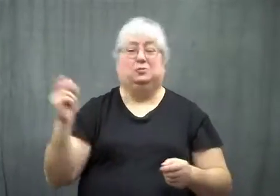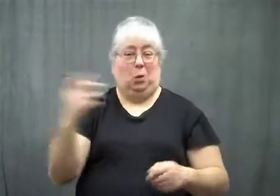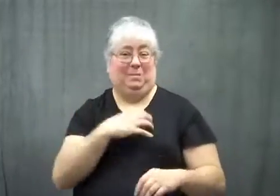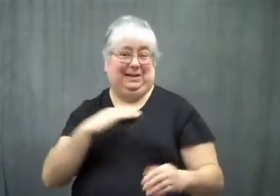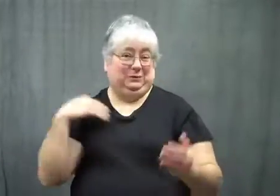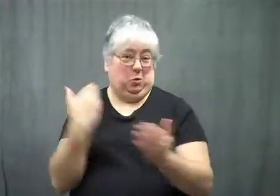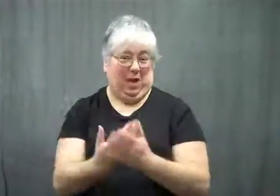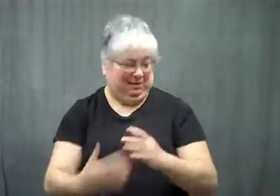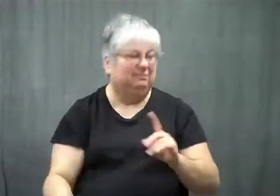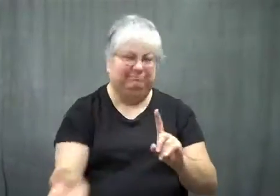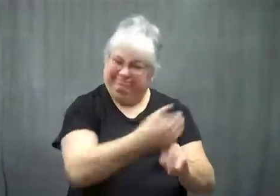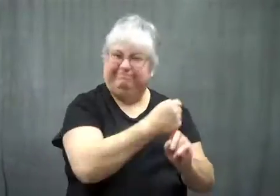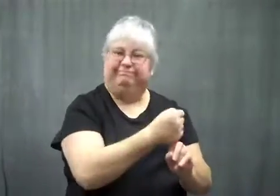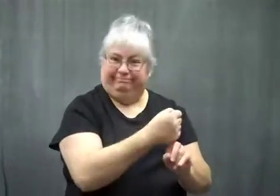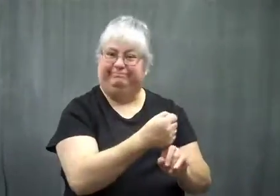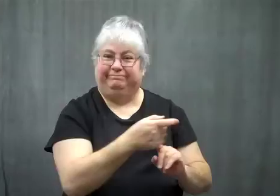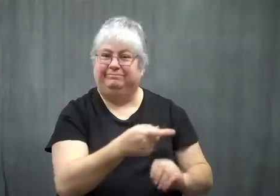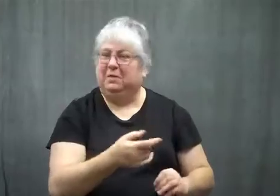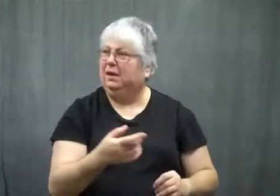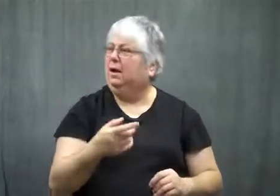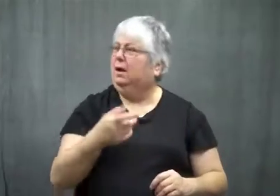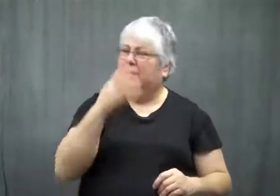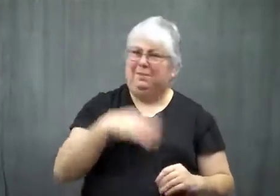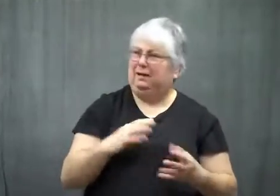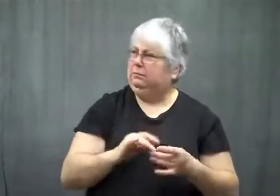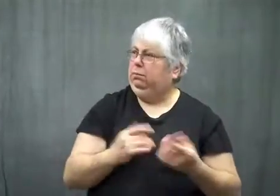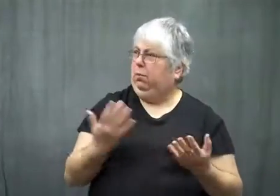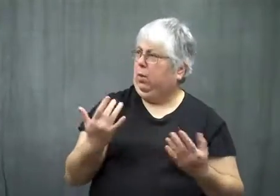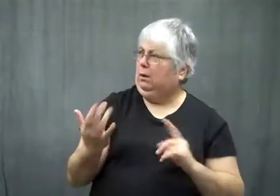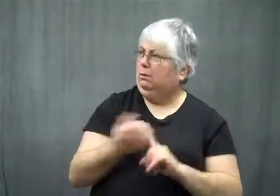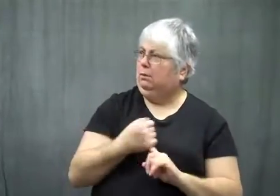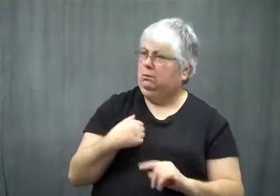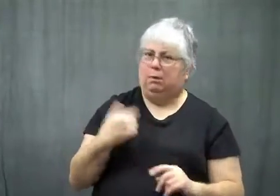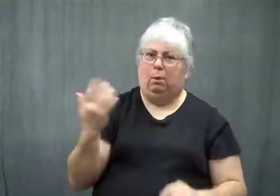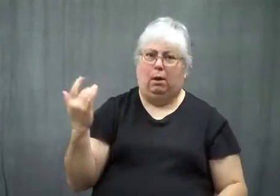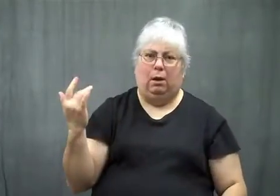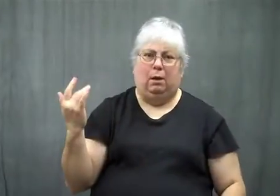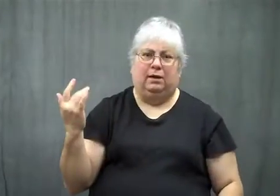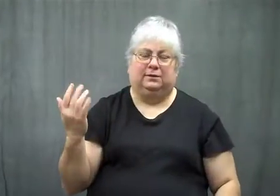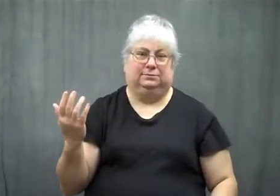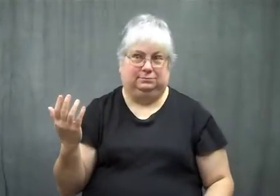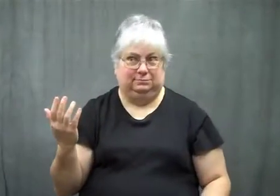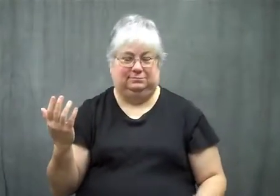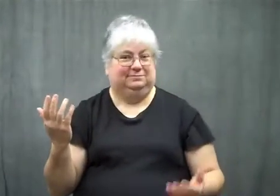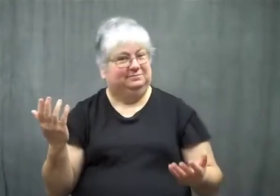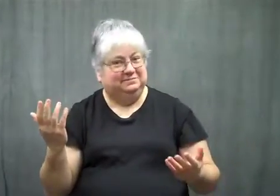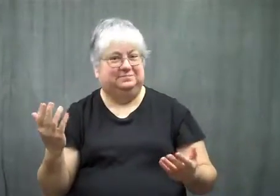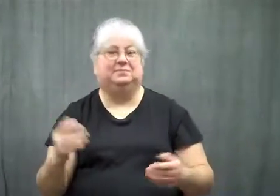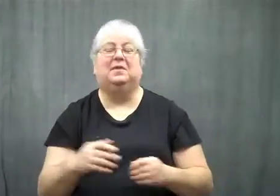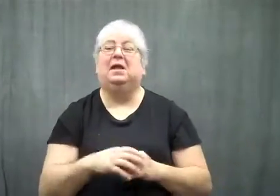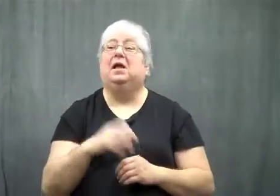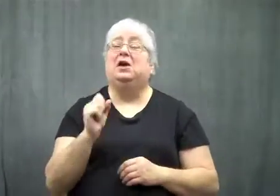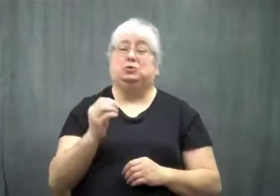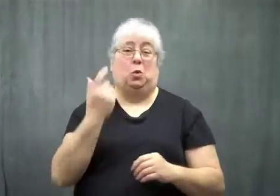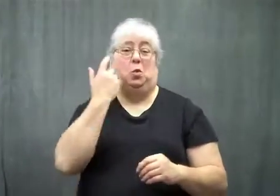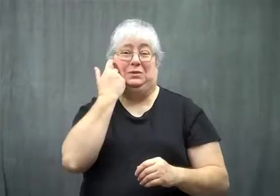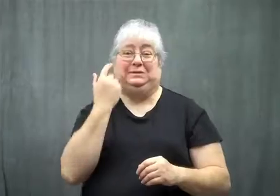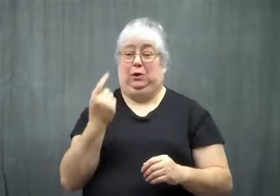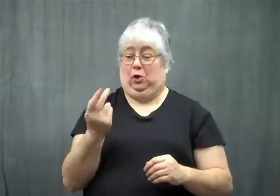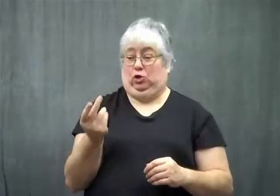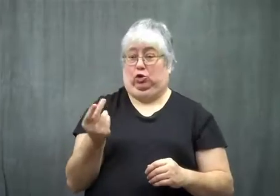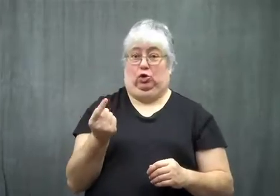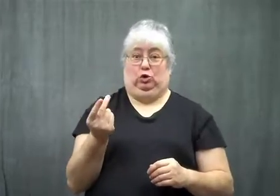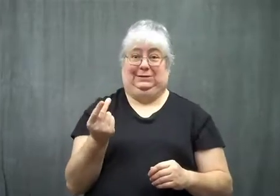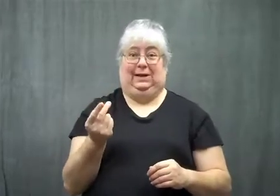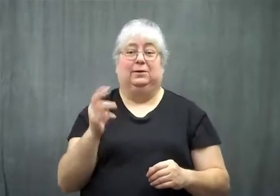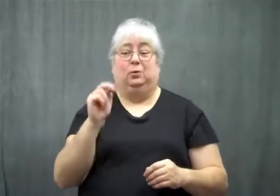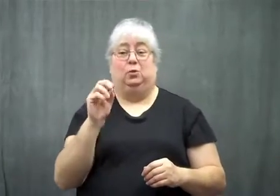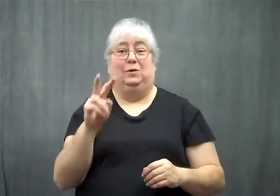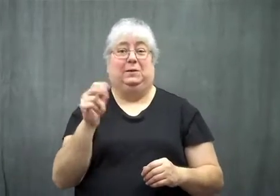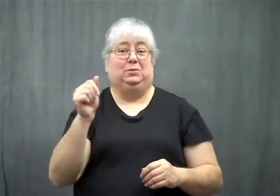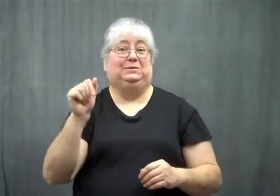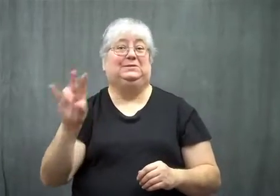The police arrived and arrested him. He asked them, "Why are you arresting me?"